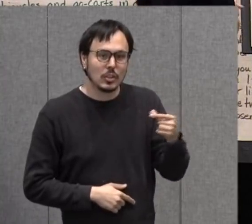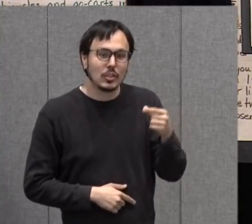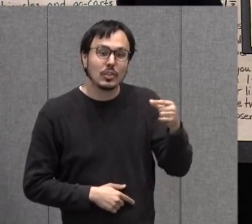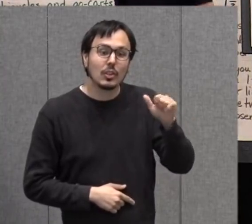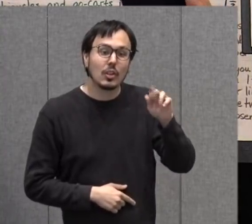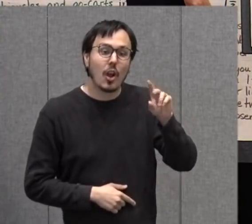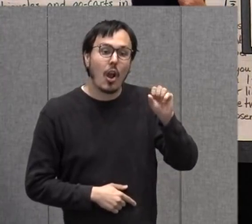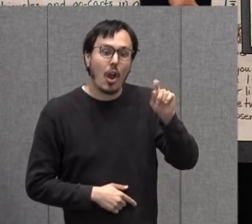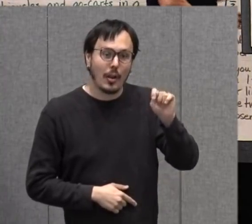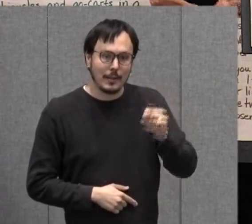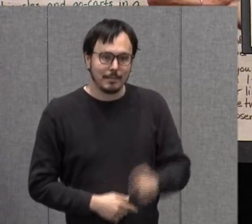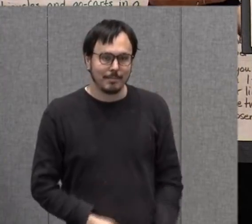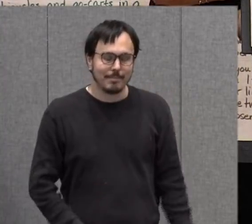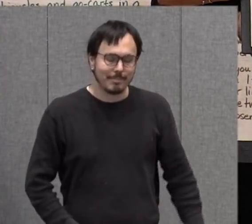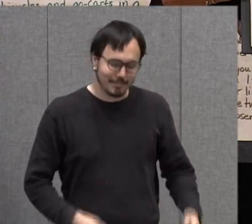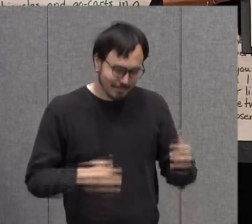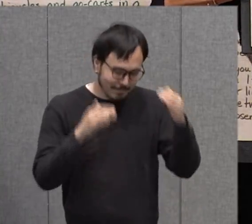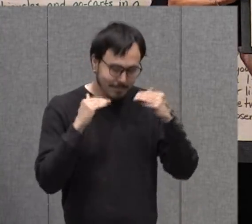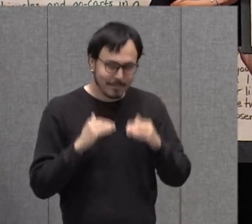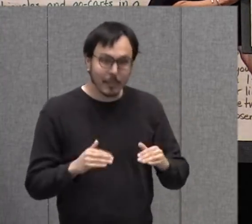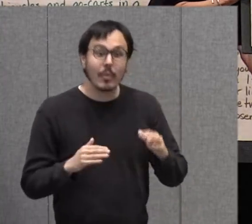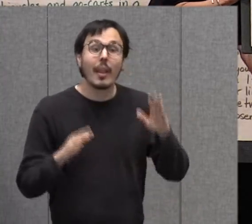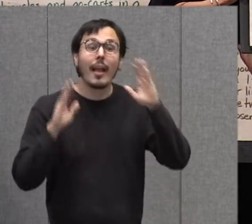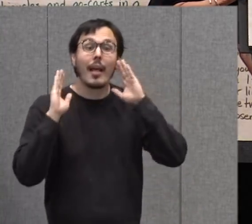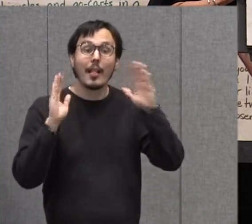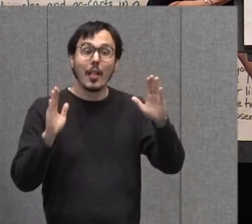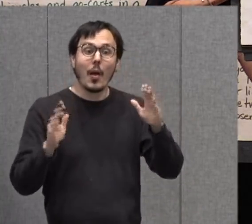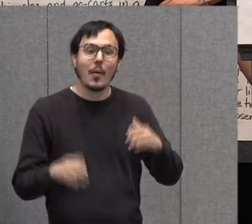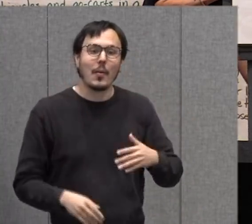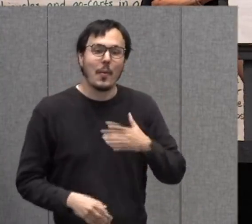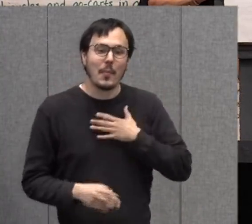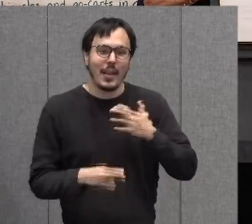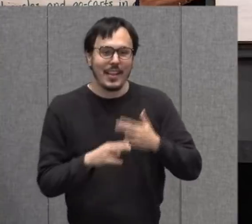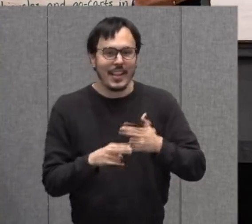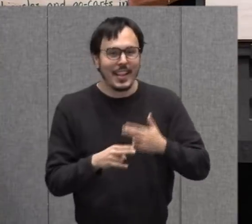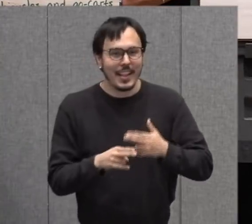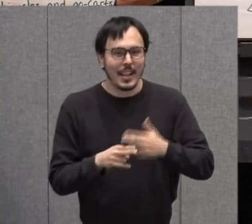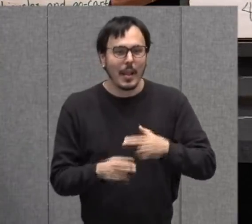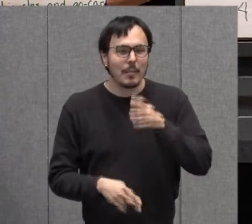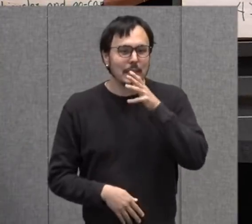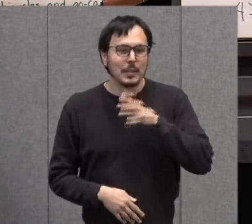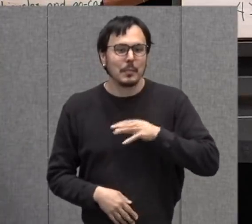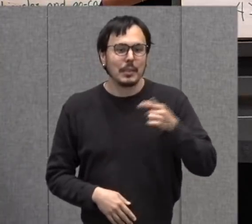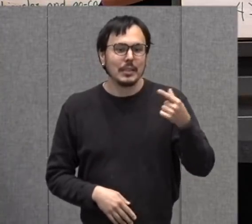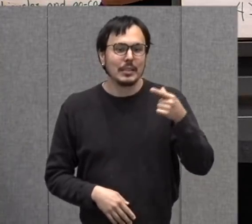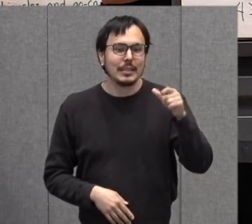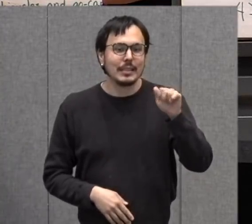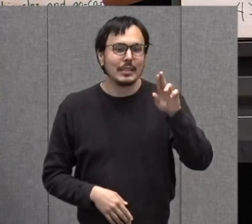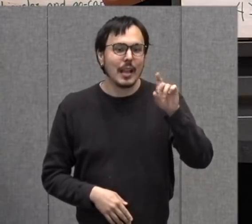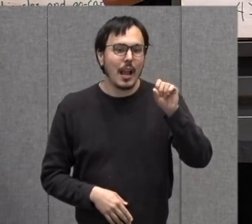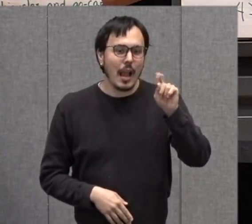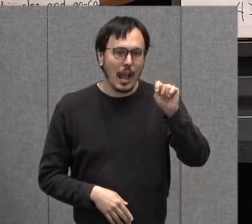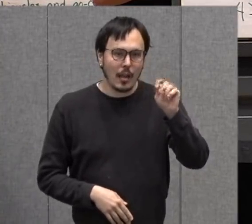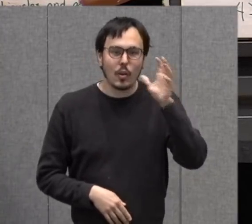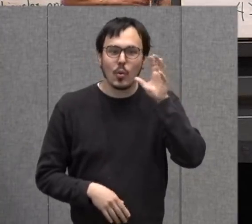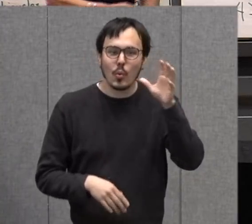All right, hello everyone. Again, my name is Mrs. Gaudet and we're gonna be working on some problem solving.